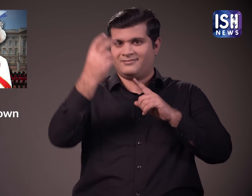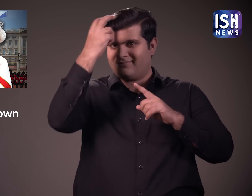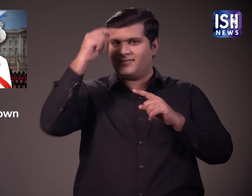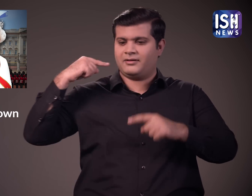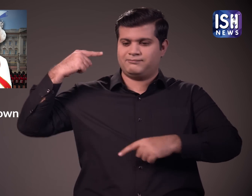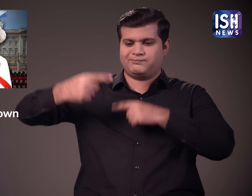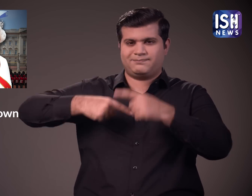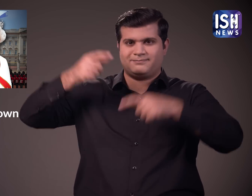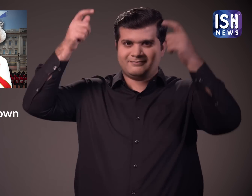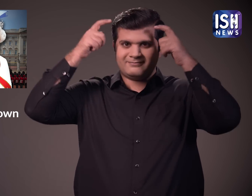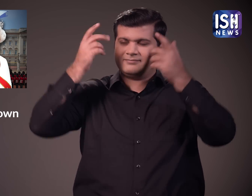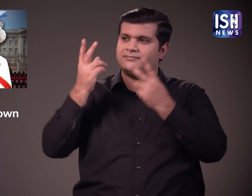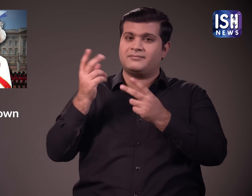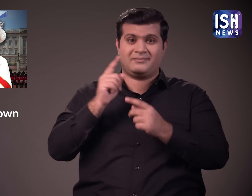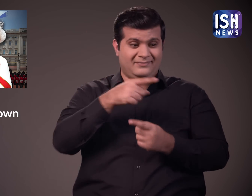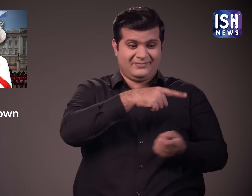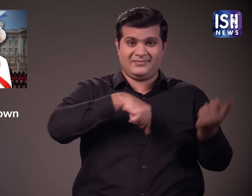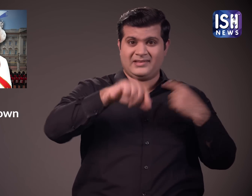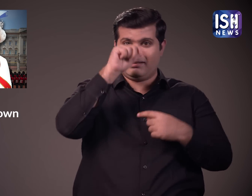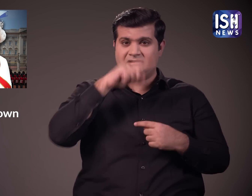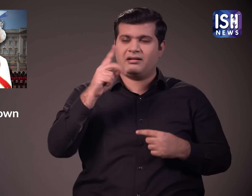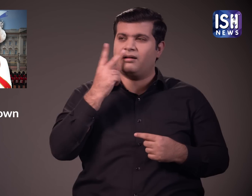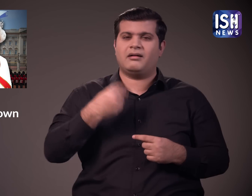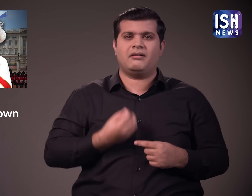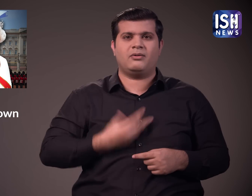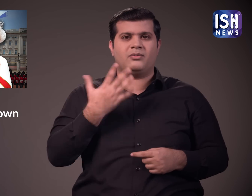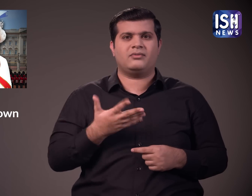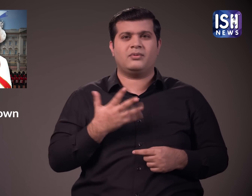The Kohinoor is still mounted on the crown of the Queen. Seeing this the Indians are not happy.